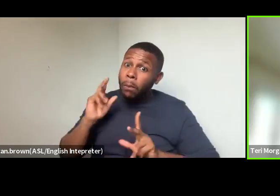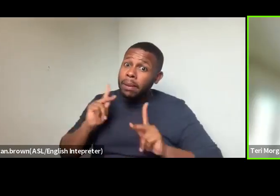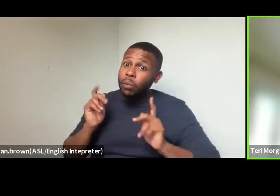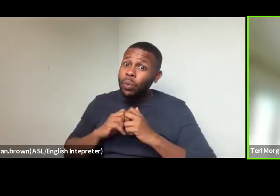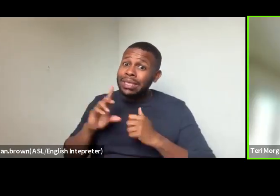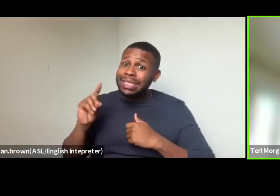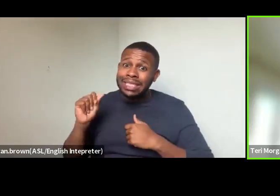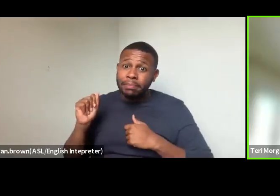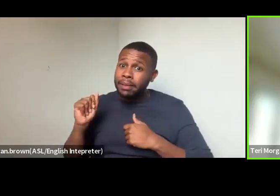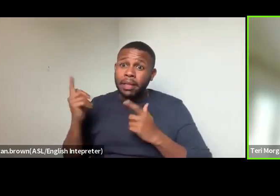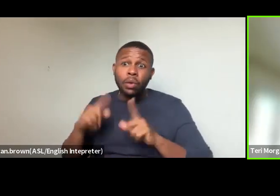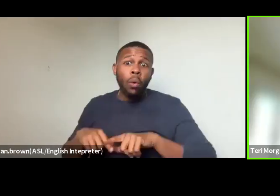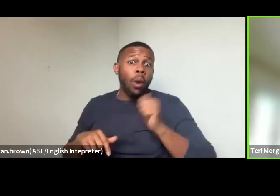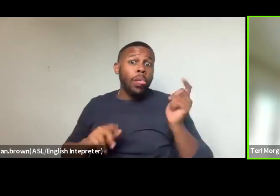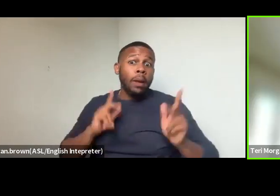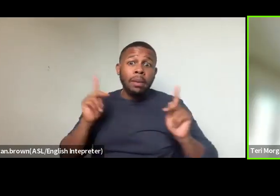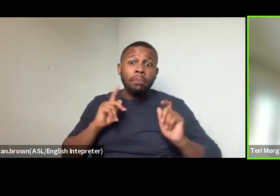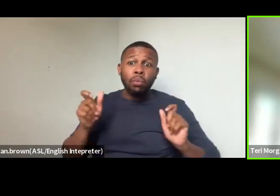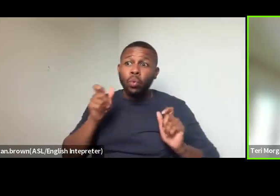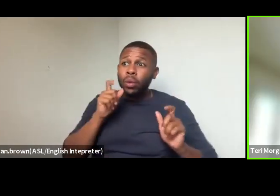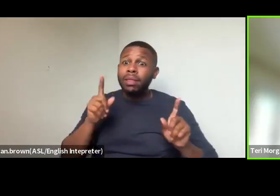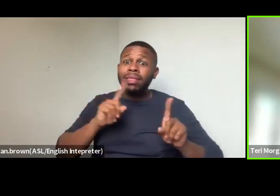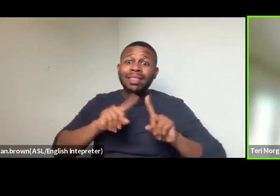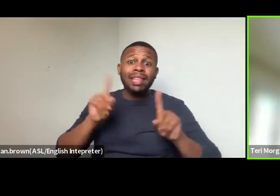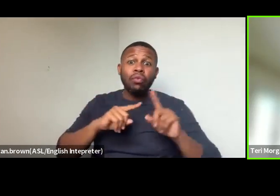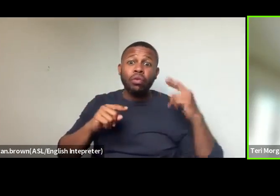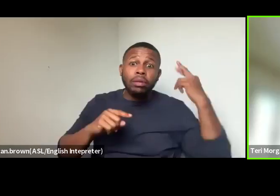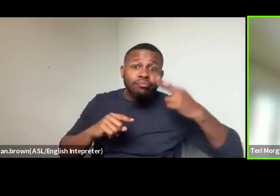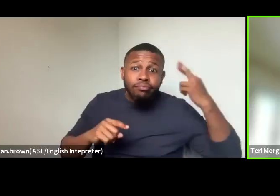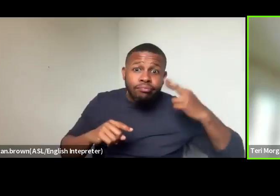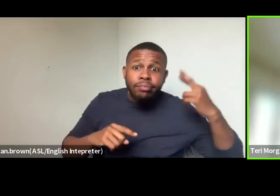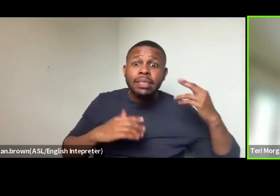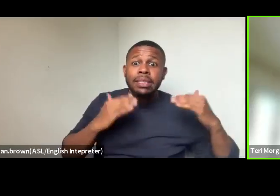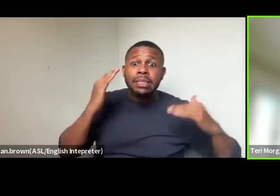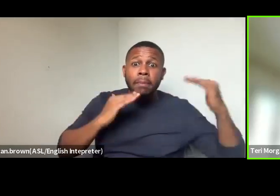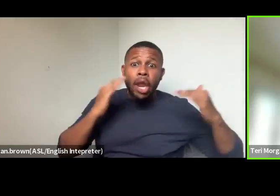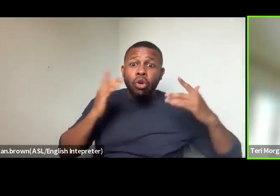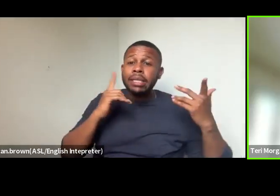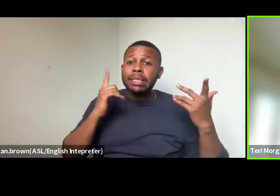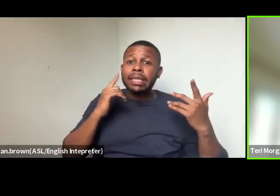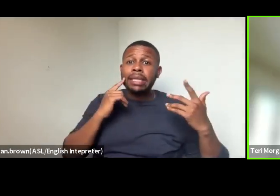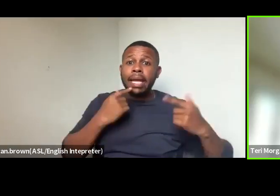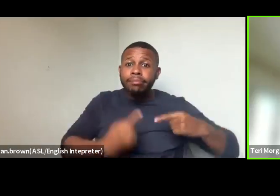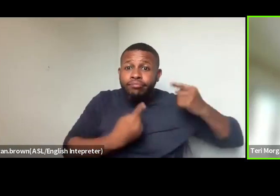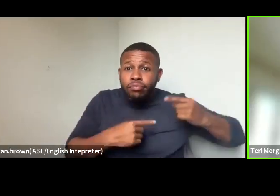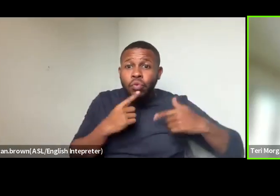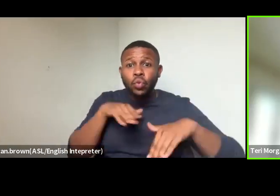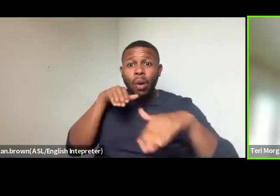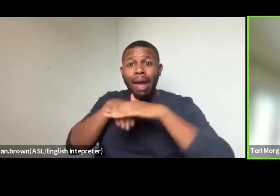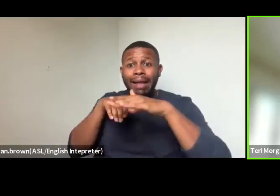area. That is really you know changing healthcare in a way that makes it more accessible